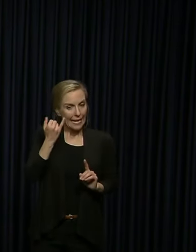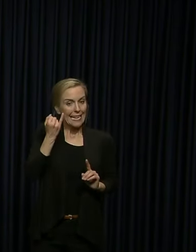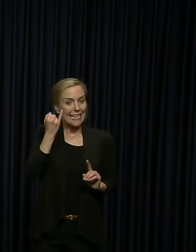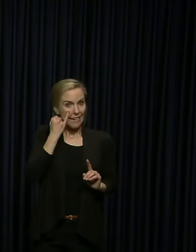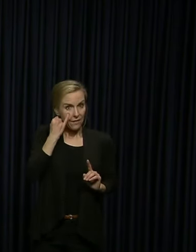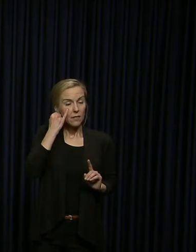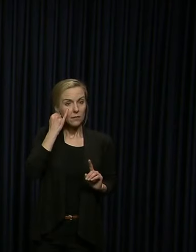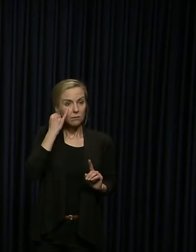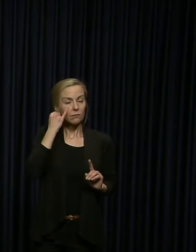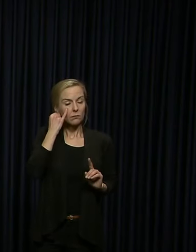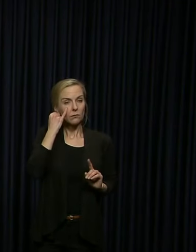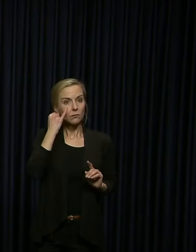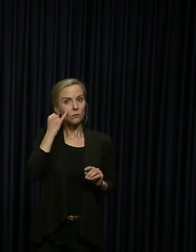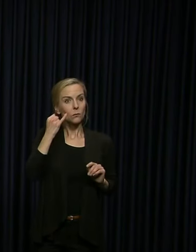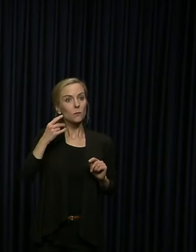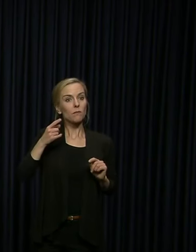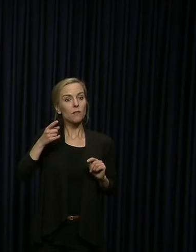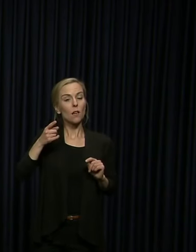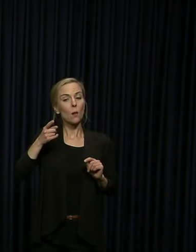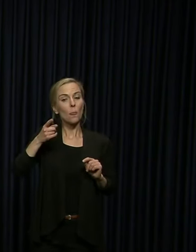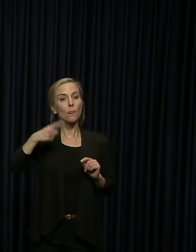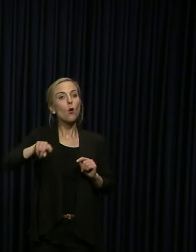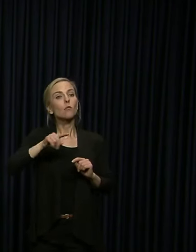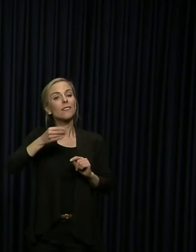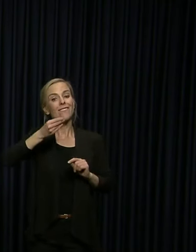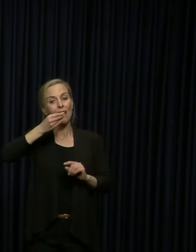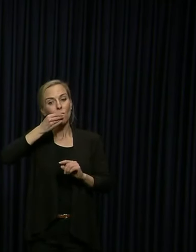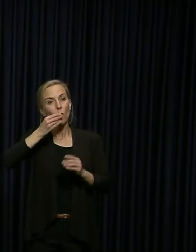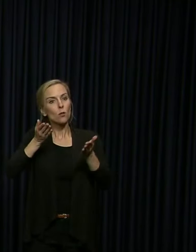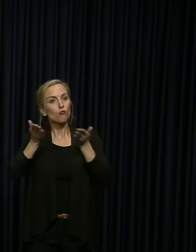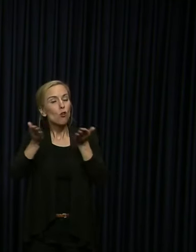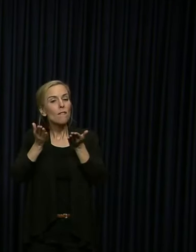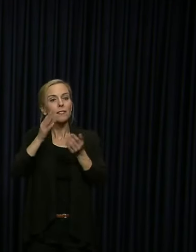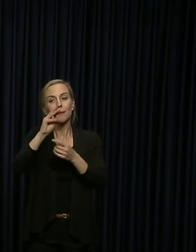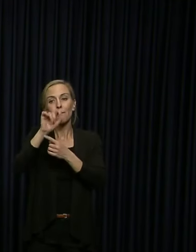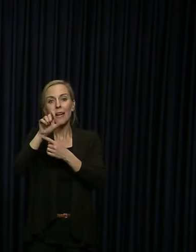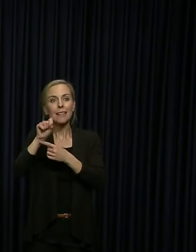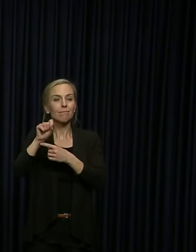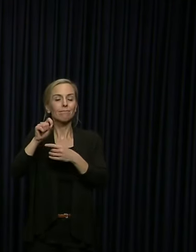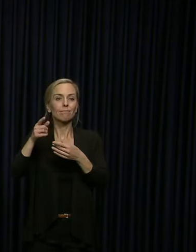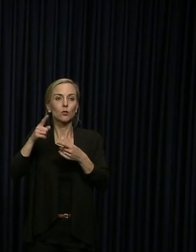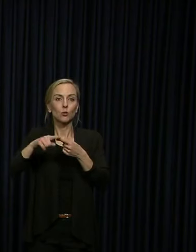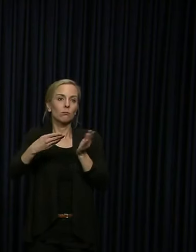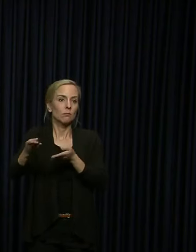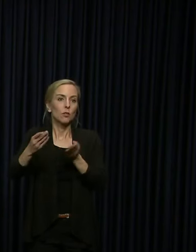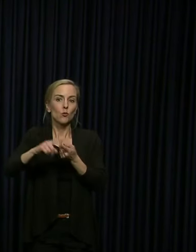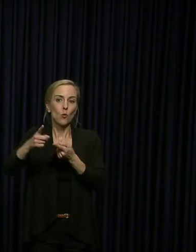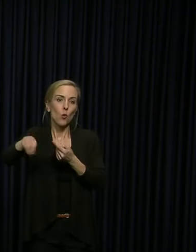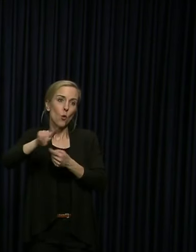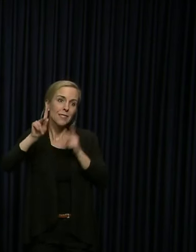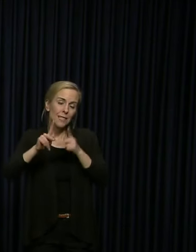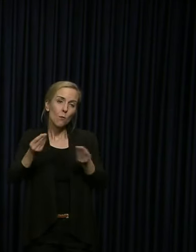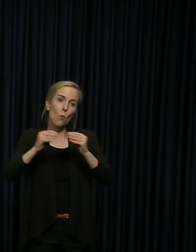ASKING KENTUCKIANS TO DO. MAKE SURE WE REDUCE THE POSSIBILITY OF THIS SCENARIO. LISTEN. WE HAVE ENOUGH TIME AND THERE